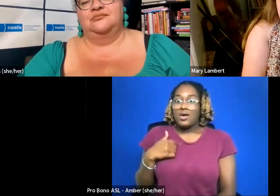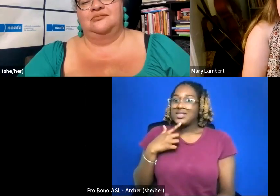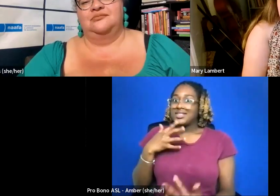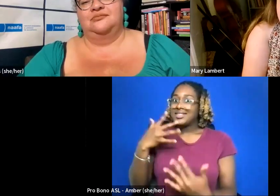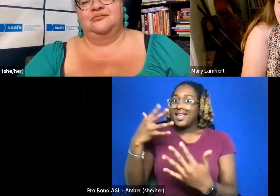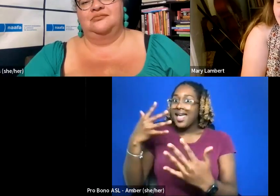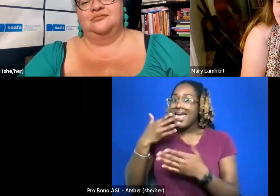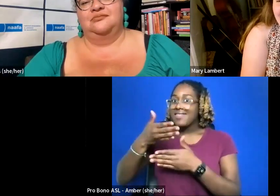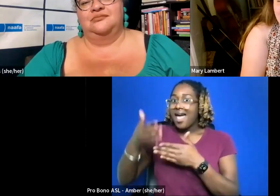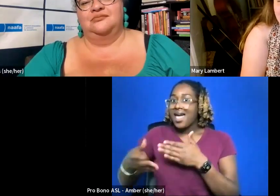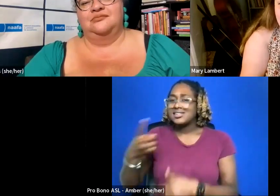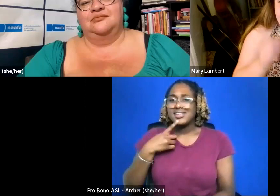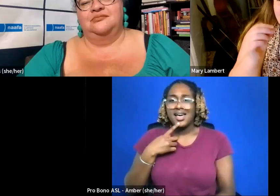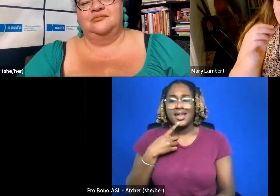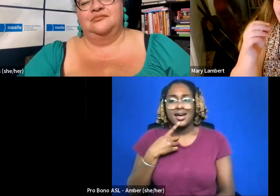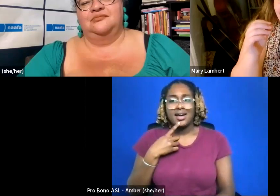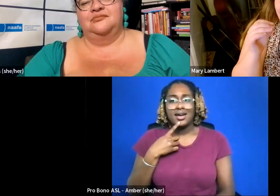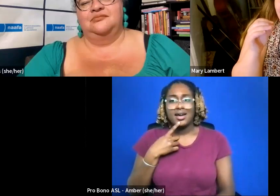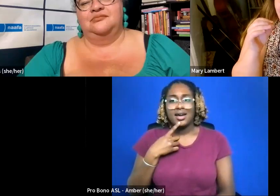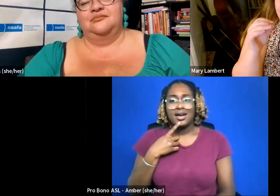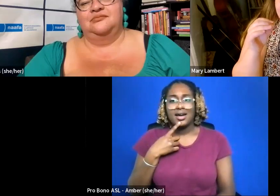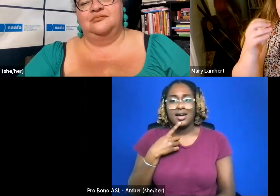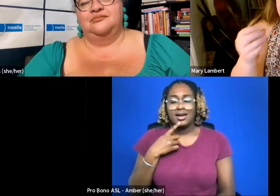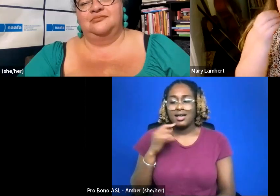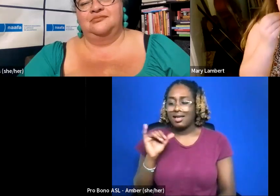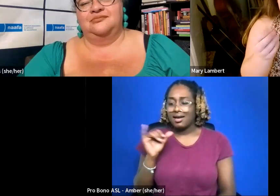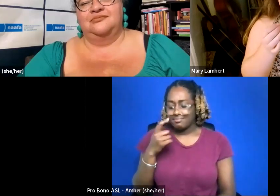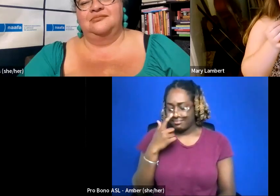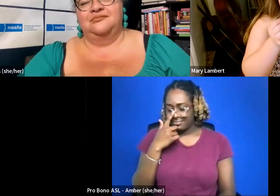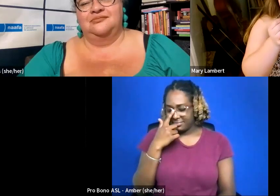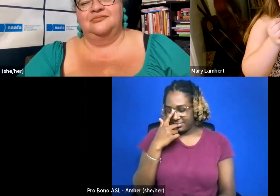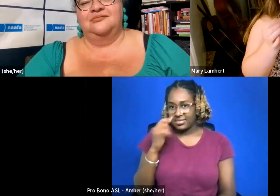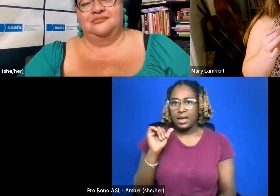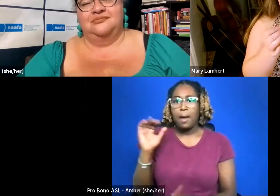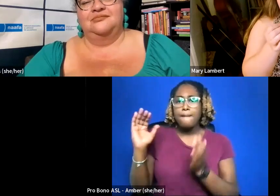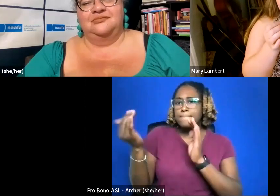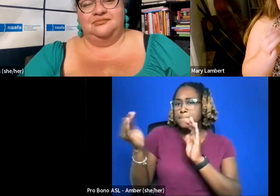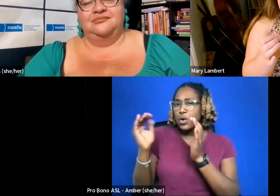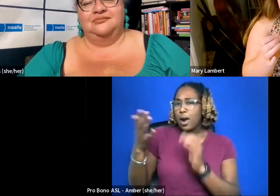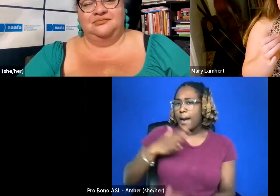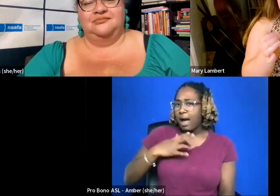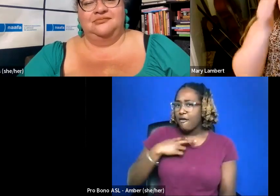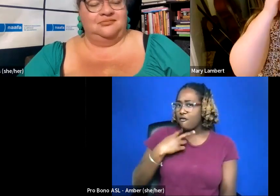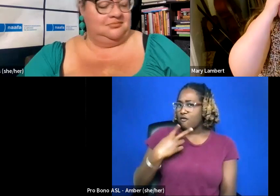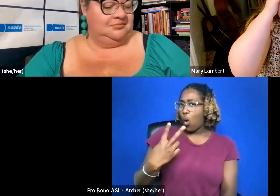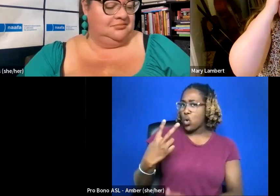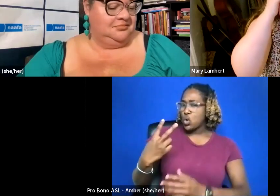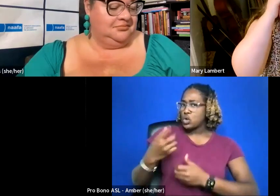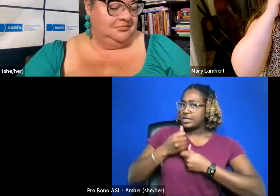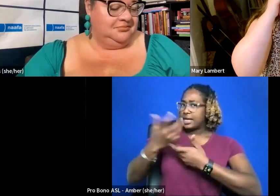And she she was like, she was like mirroring my vocal delivery. And I was like, This is it happening,